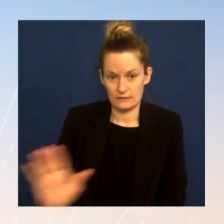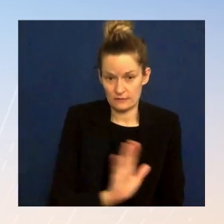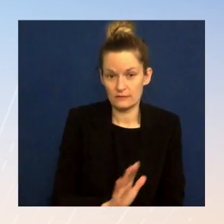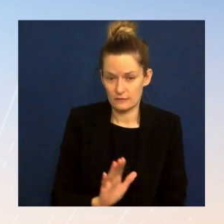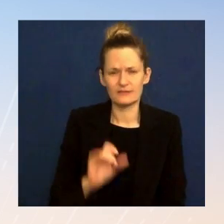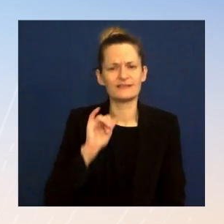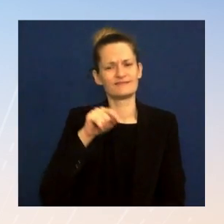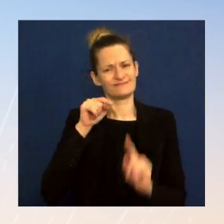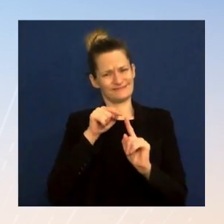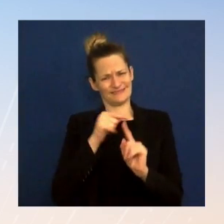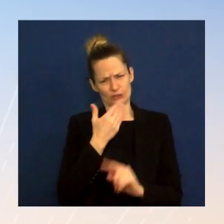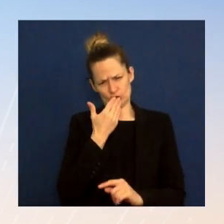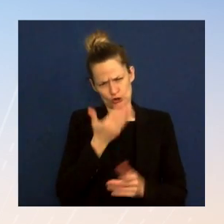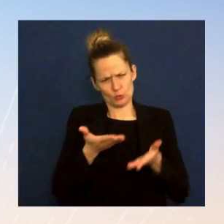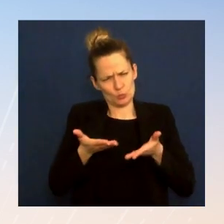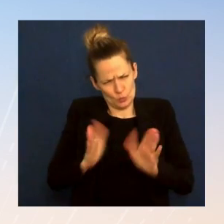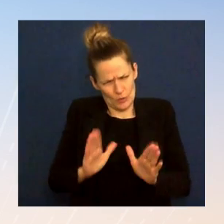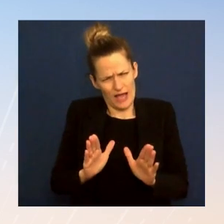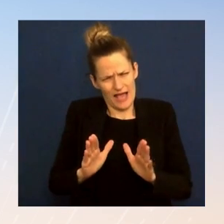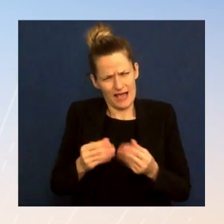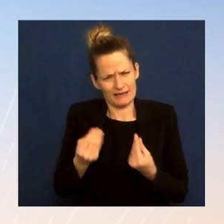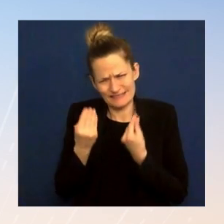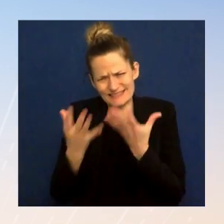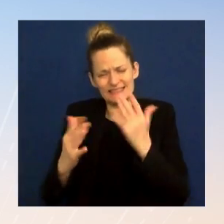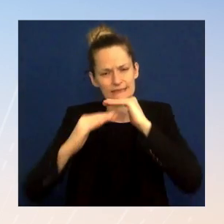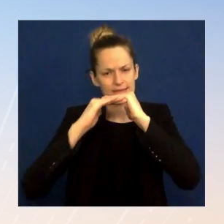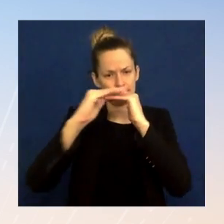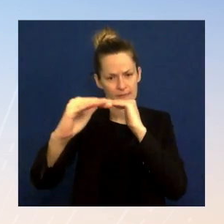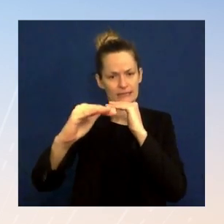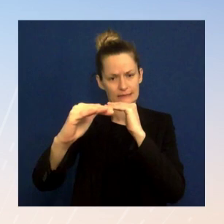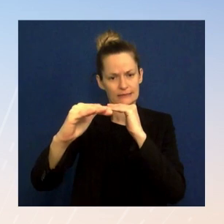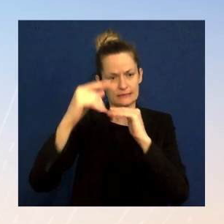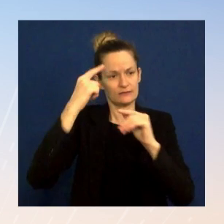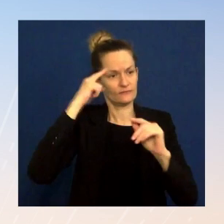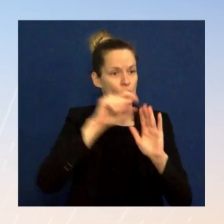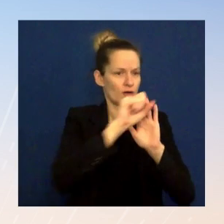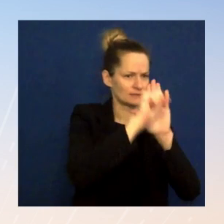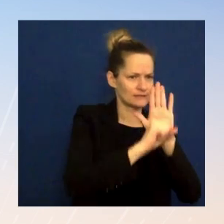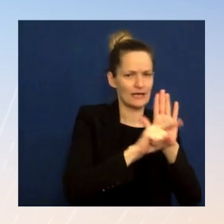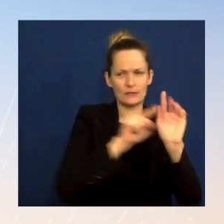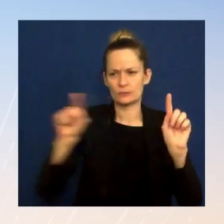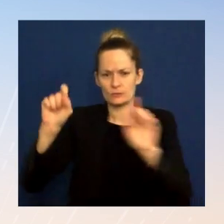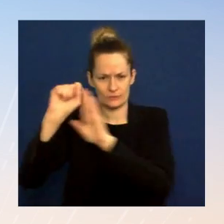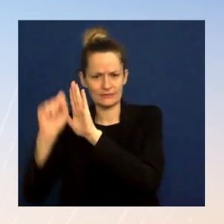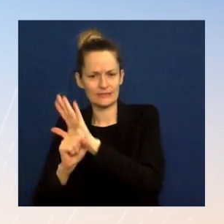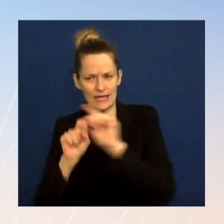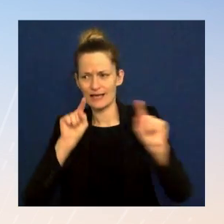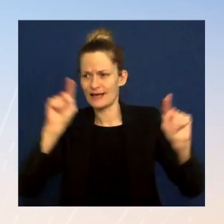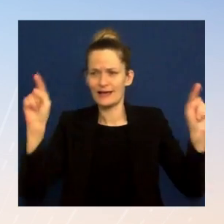at a state-to-state level. We, of course, remain vigilant and focused on our all-of-government approach to keeping people safe